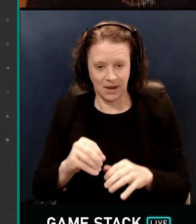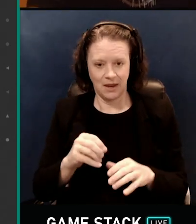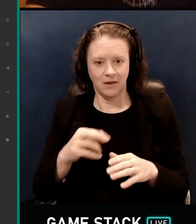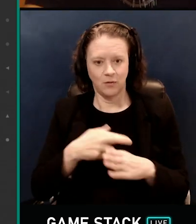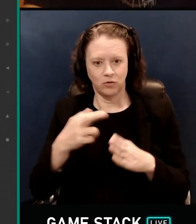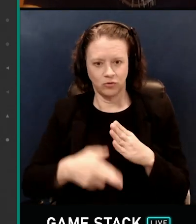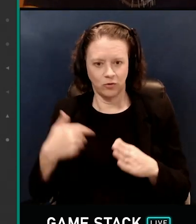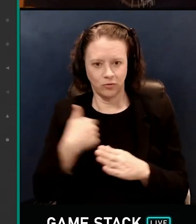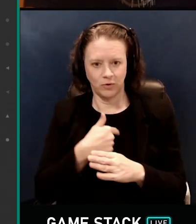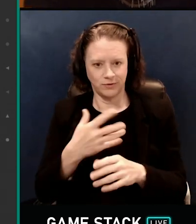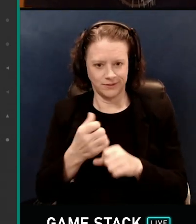provides.